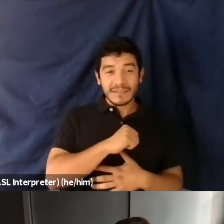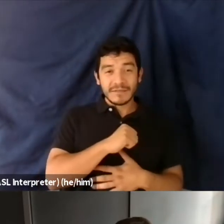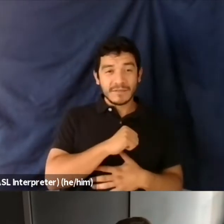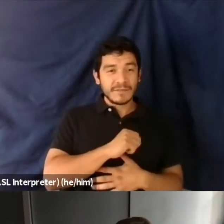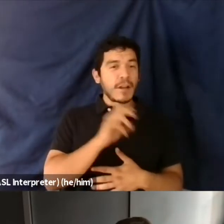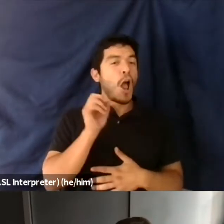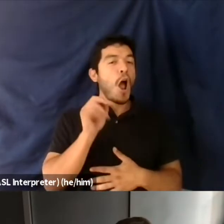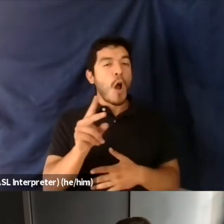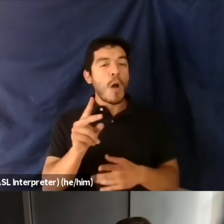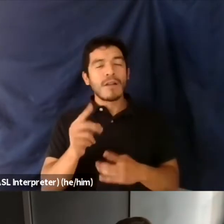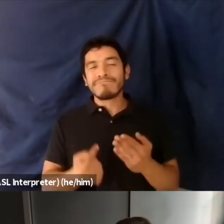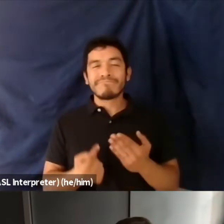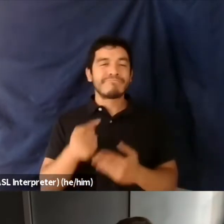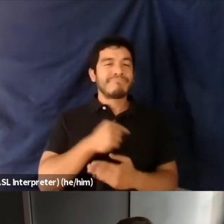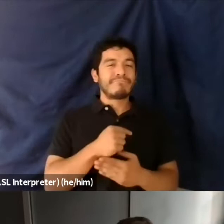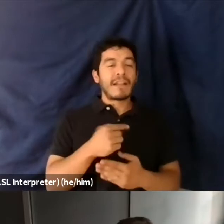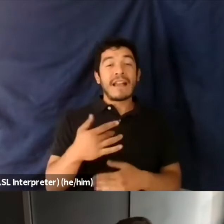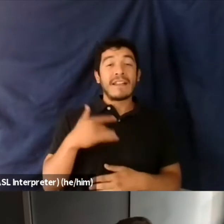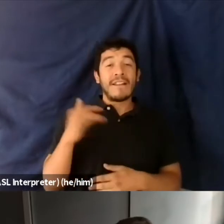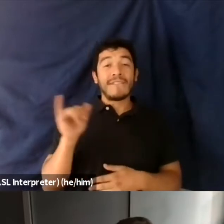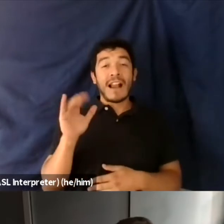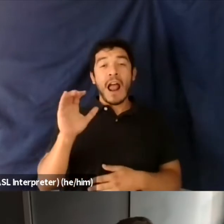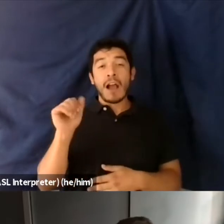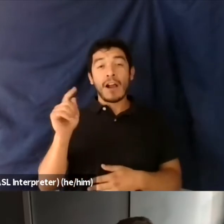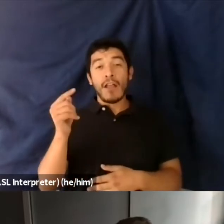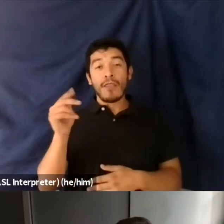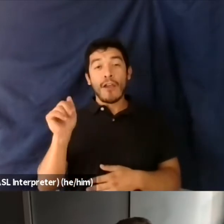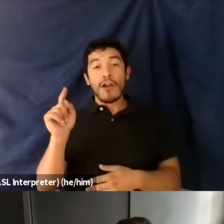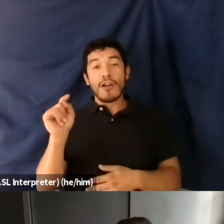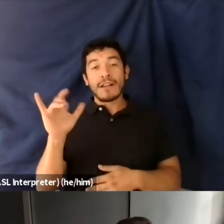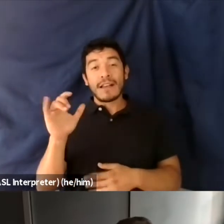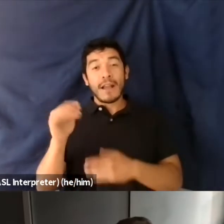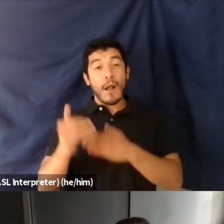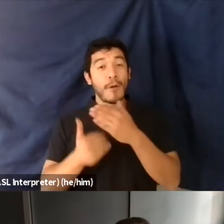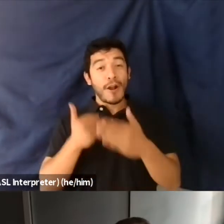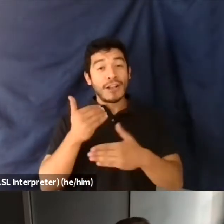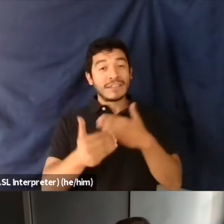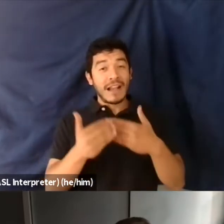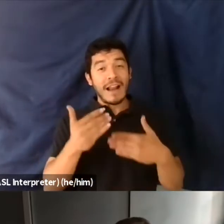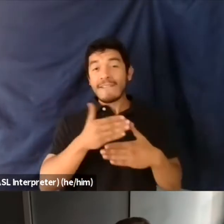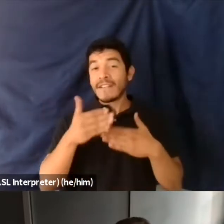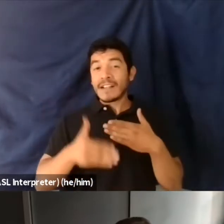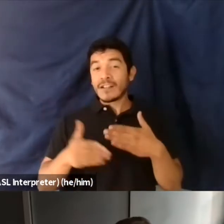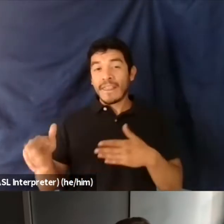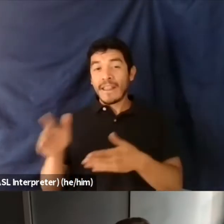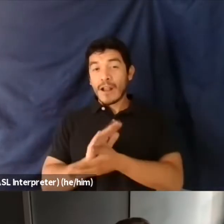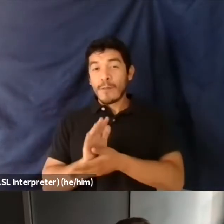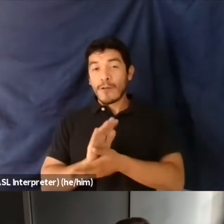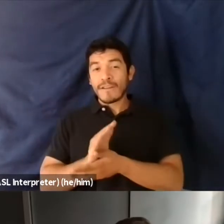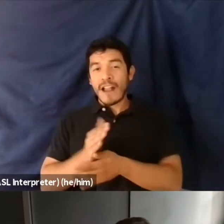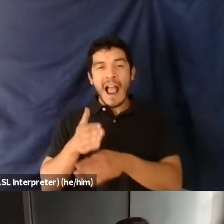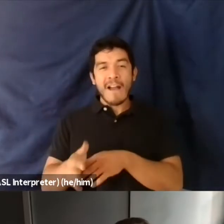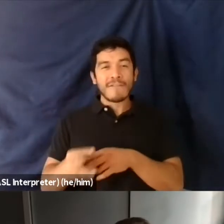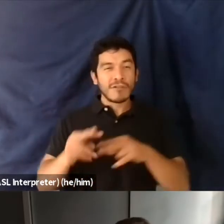and it does it feel like a cathartic process, like coming out the other end of it, I guess, and having explored all that and having really dived in